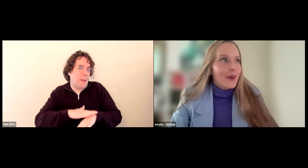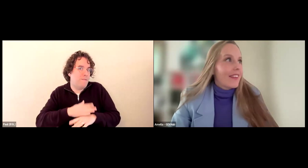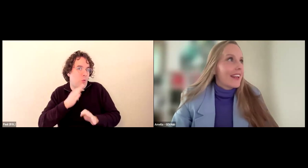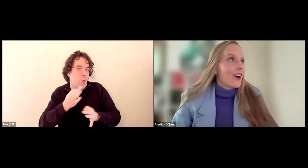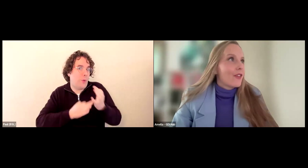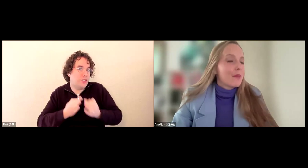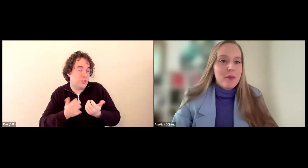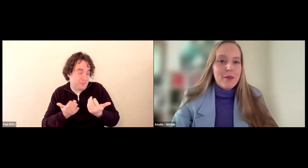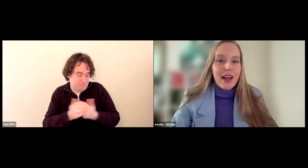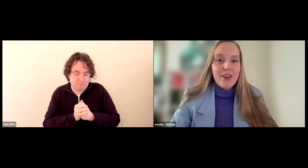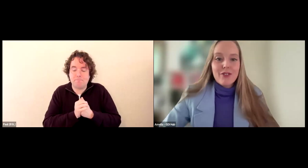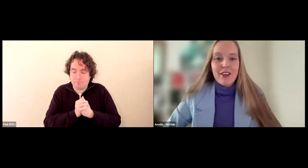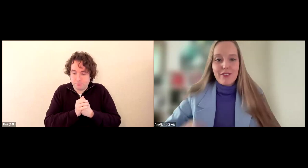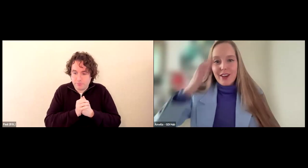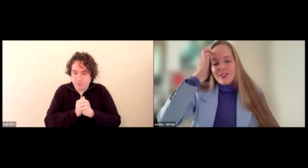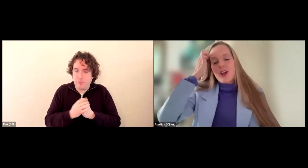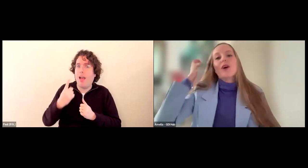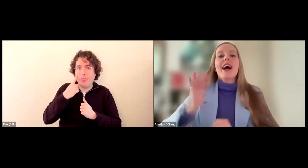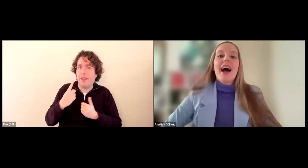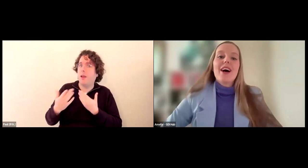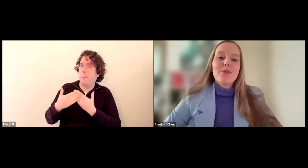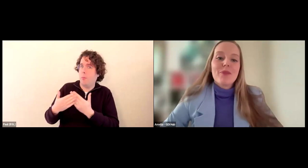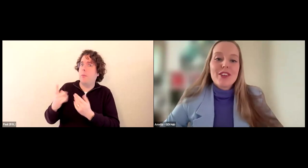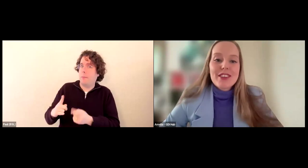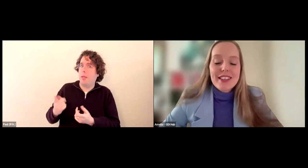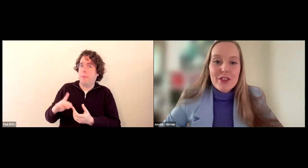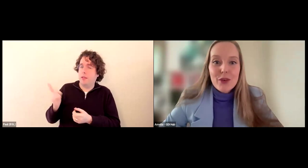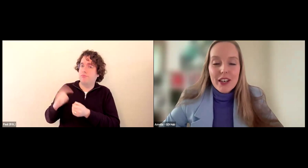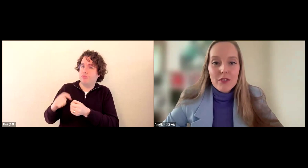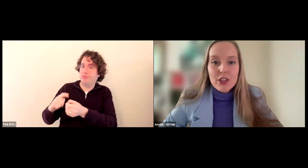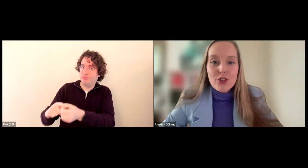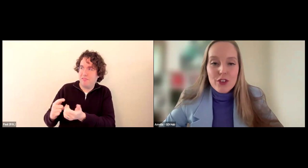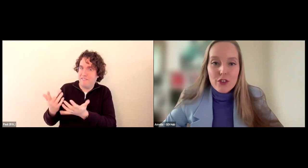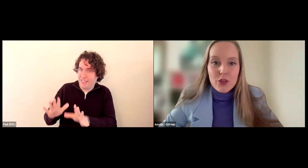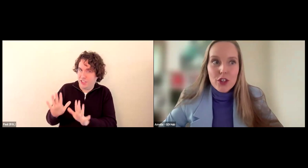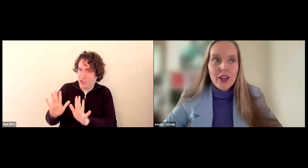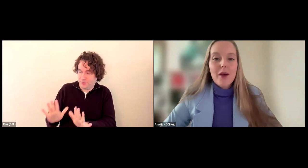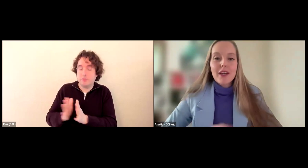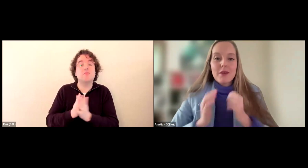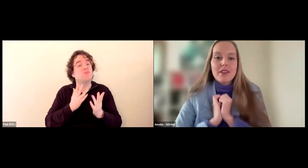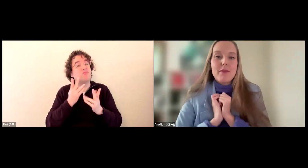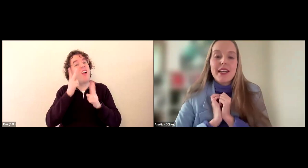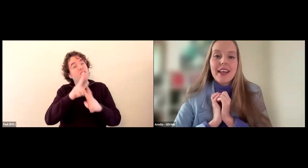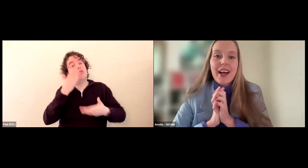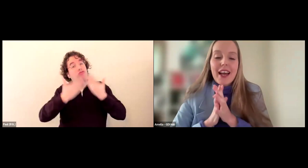So I think a lot of more people have arrived now. So just to give you a little visual description my name is Amelia,